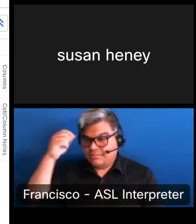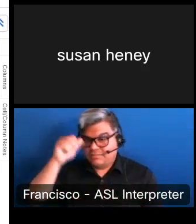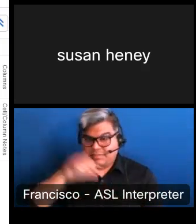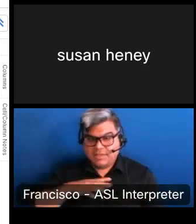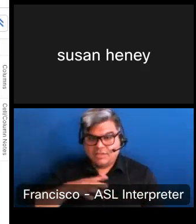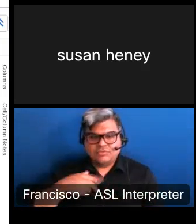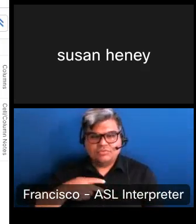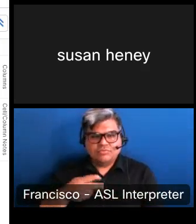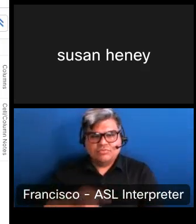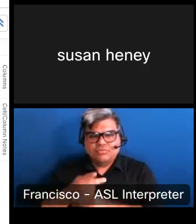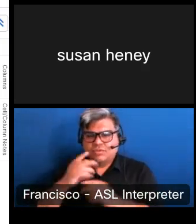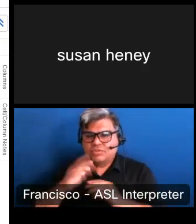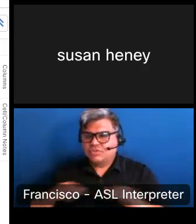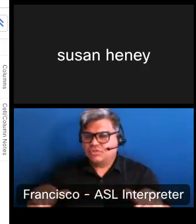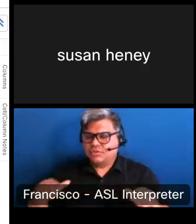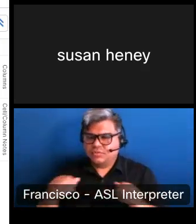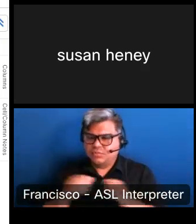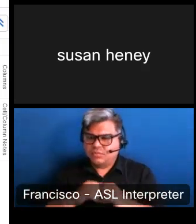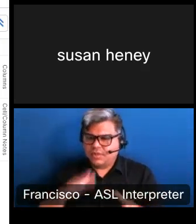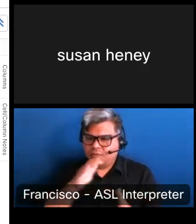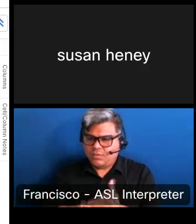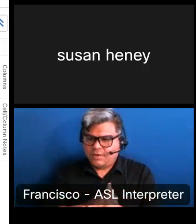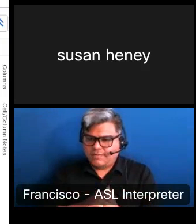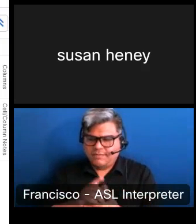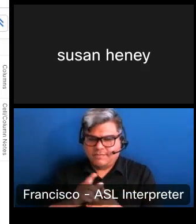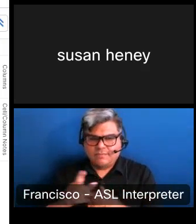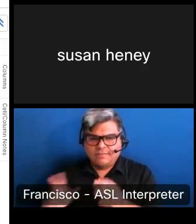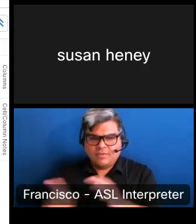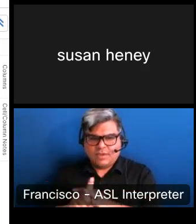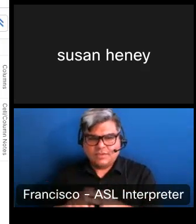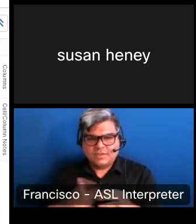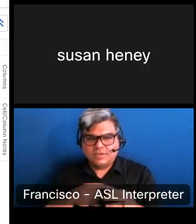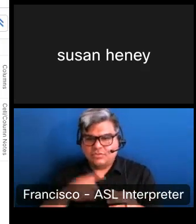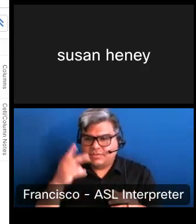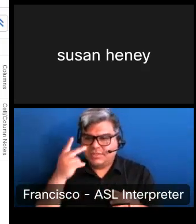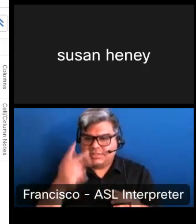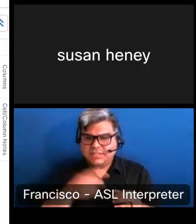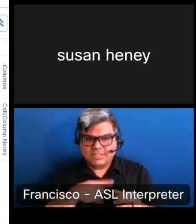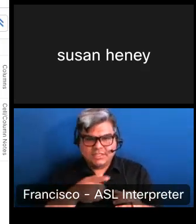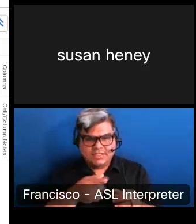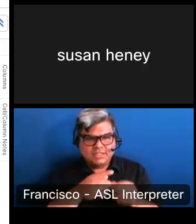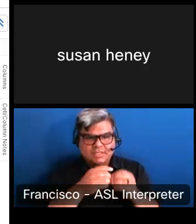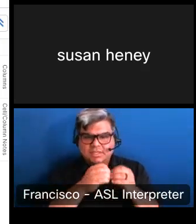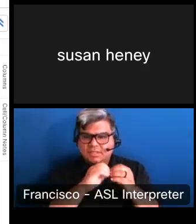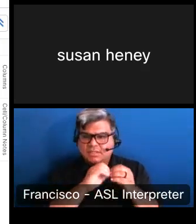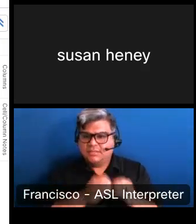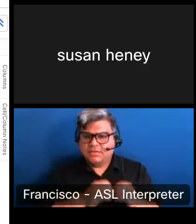children that have no wife present. Look at the numbers of under the under 5 years of age,